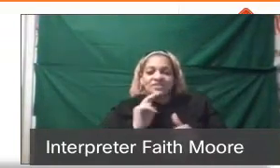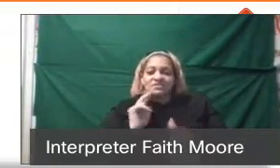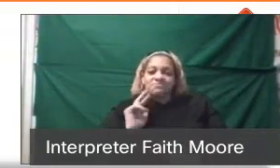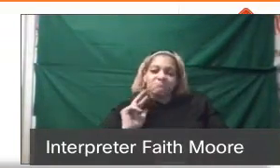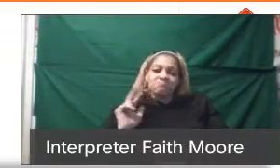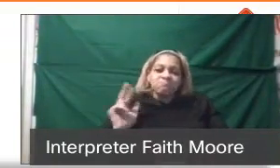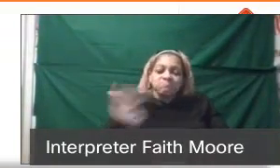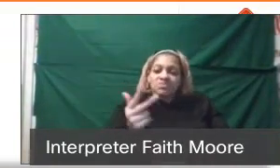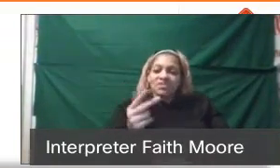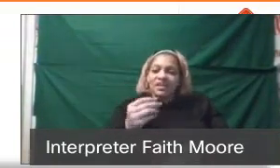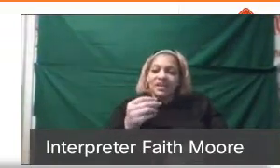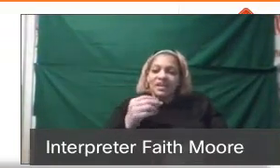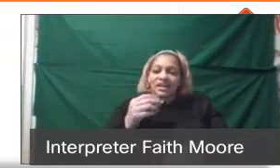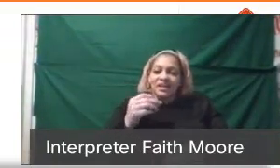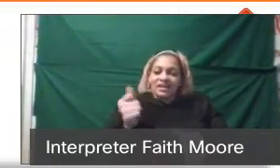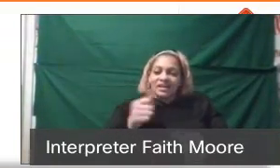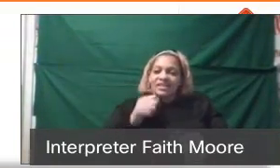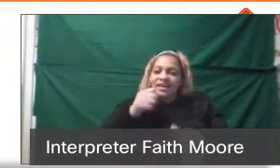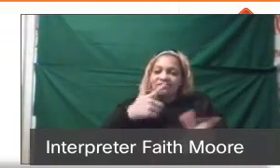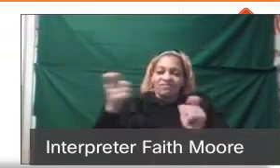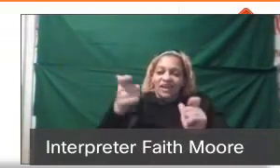As they, as they go to make this turn on the south on 3rd street.